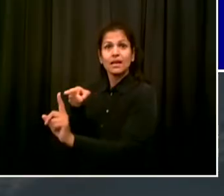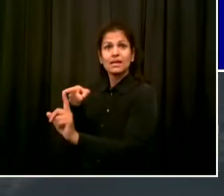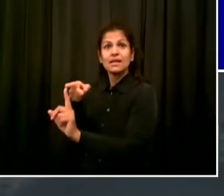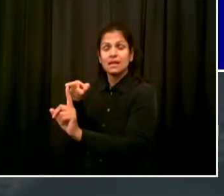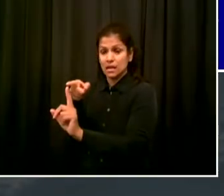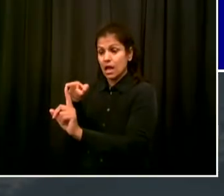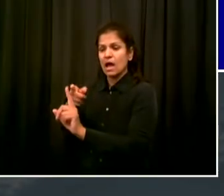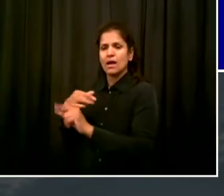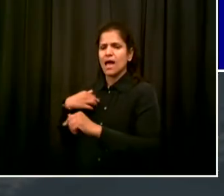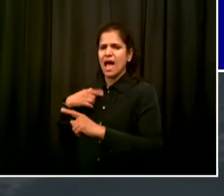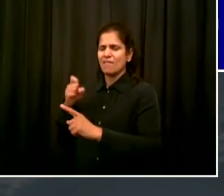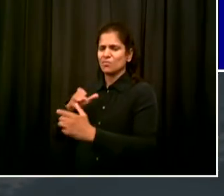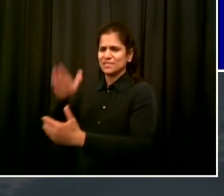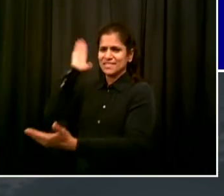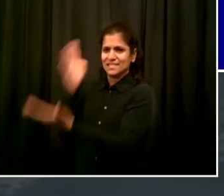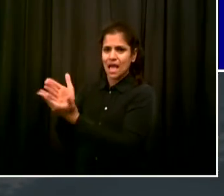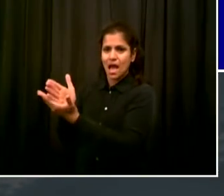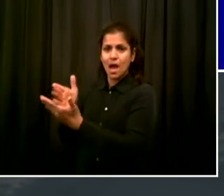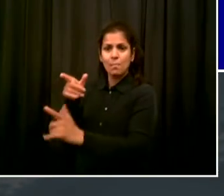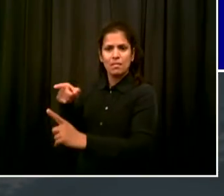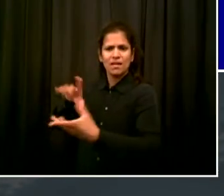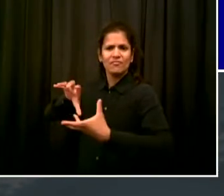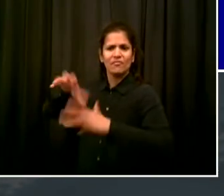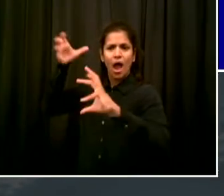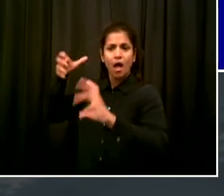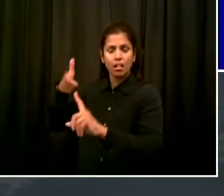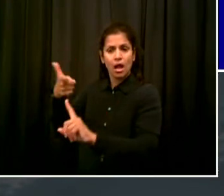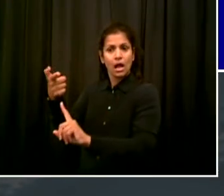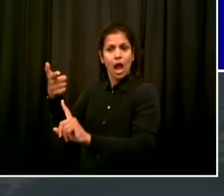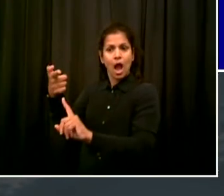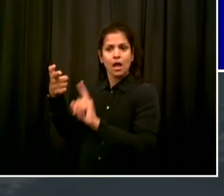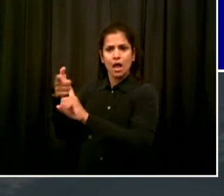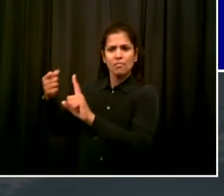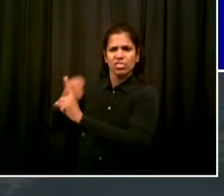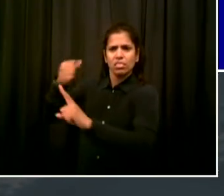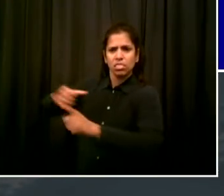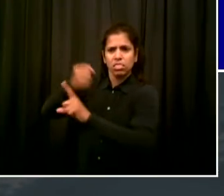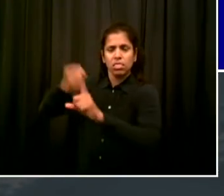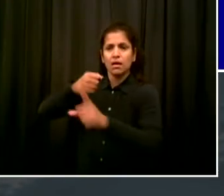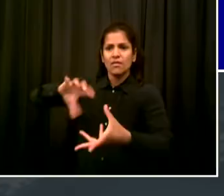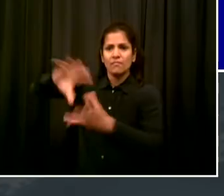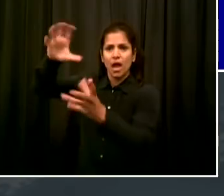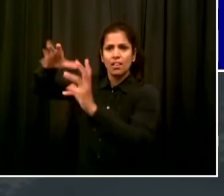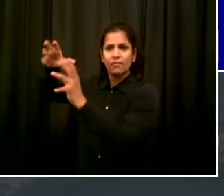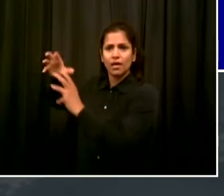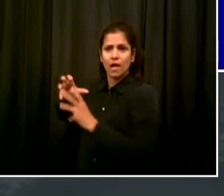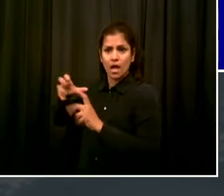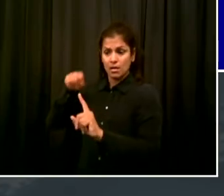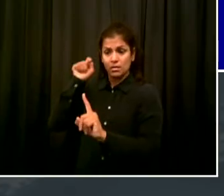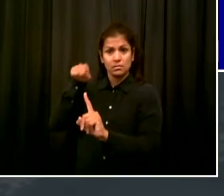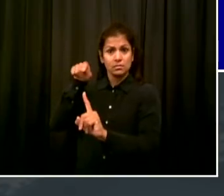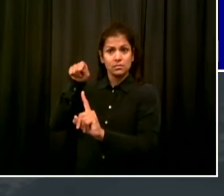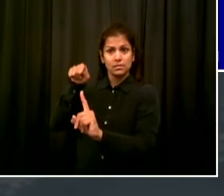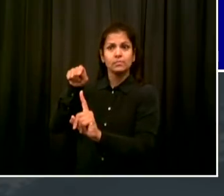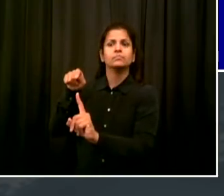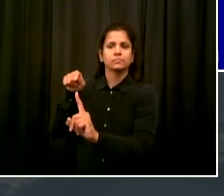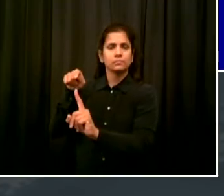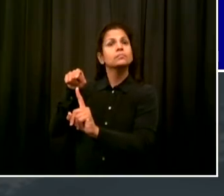WITH SO ME MODICIFATIONS . VERSE WAI NT TO TALK ABOUT THE BATTLE AGAINST VIOLENCE, THE WORK WE NEED TO DO EVERY DAY TO KEEP OUR STREETS